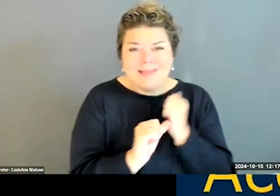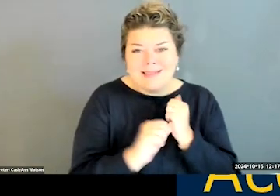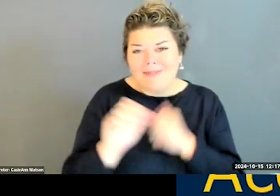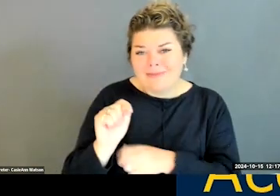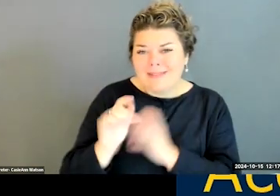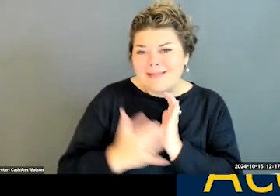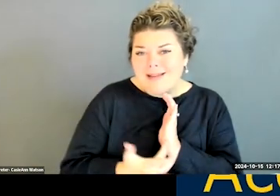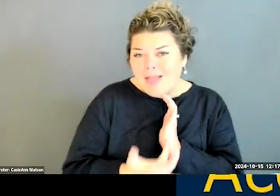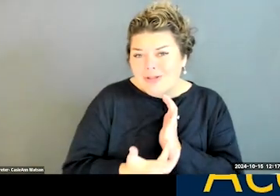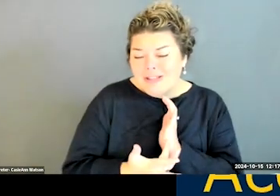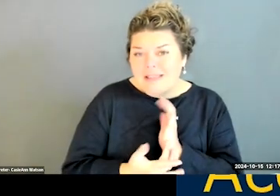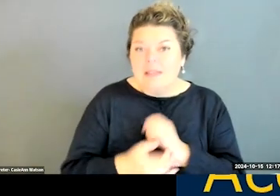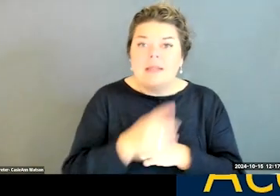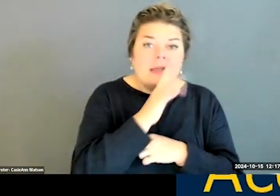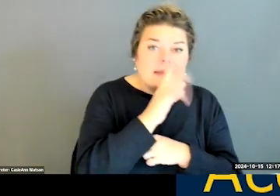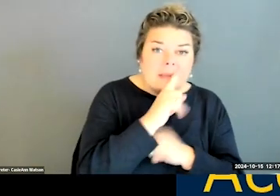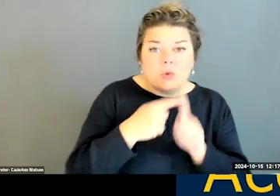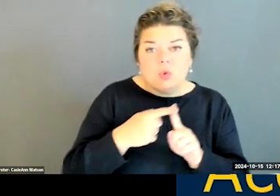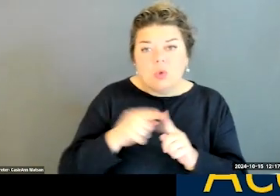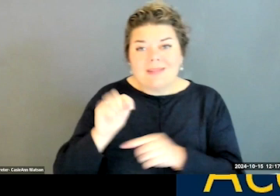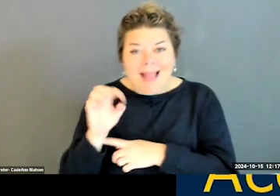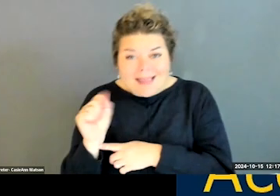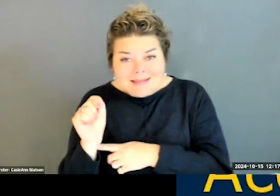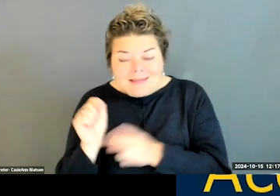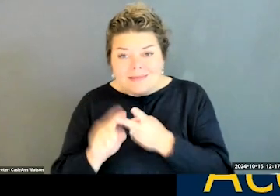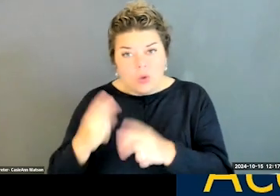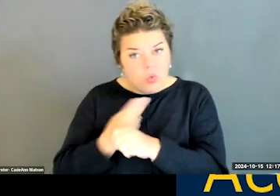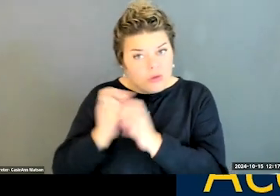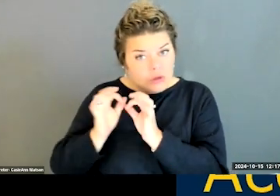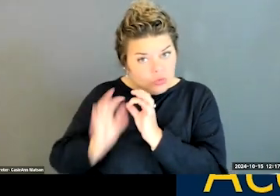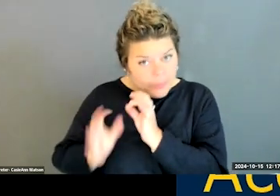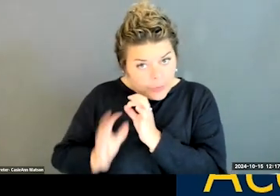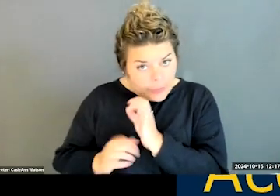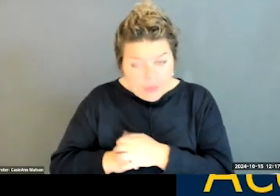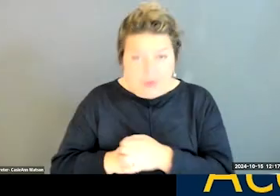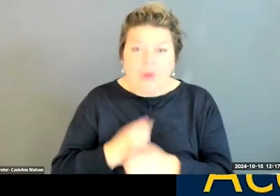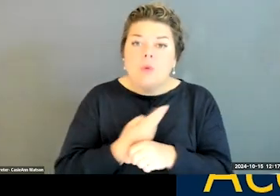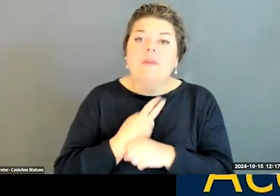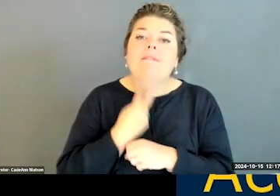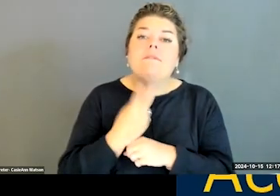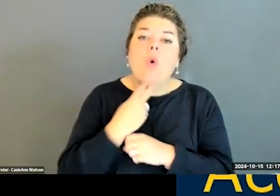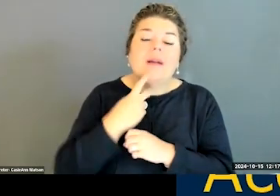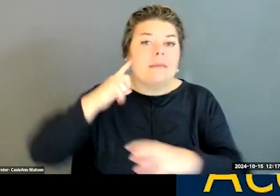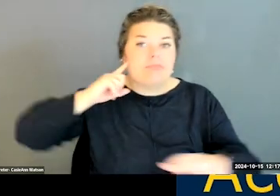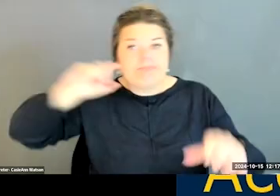text-to-speech software programs, the use of an interpreter, a voice amplification device,